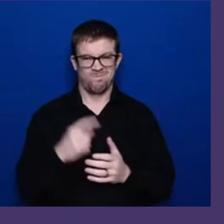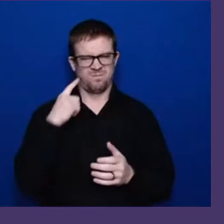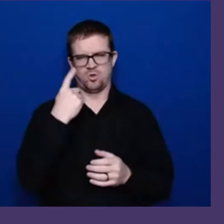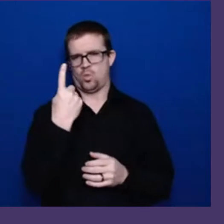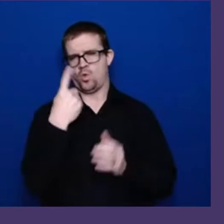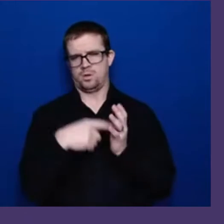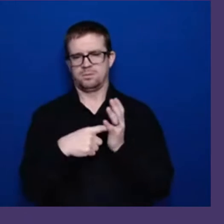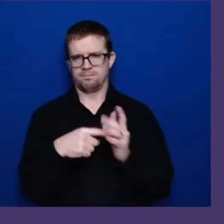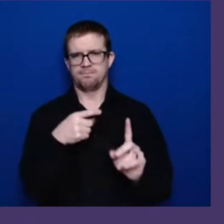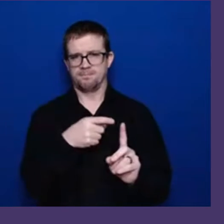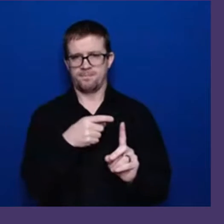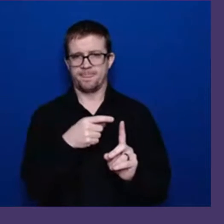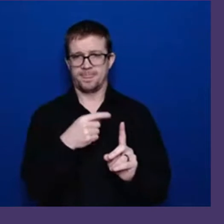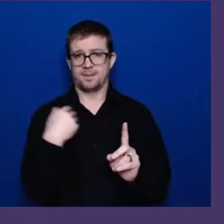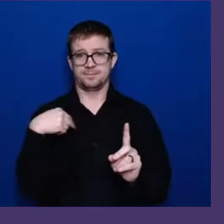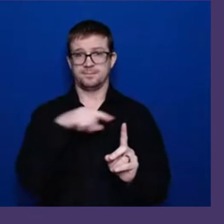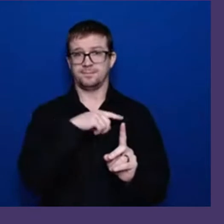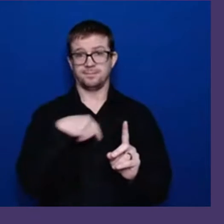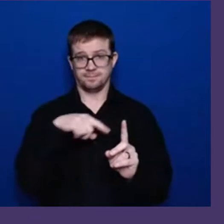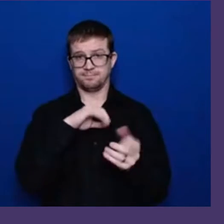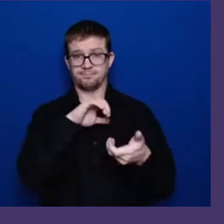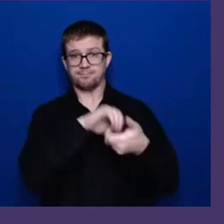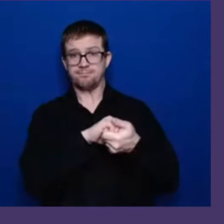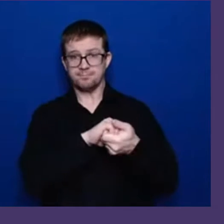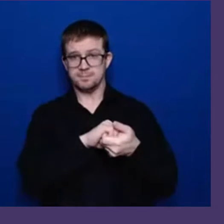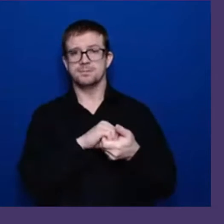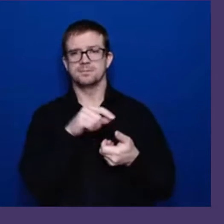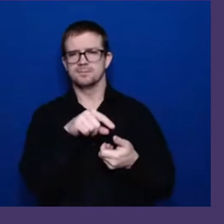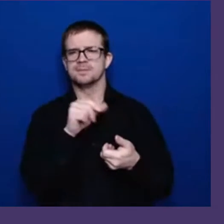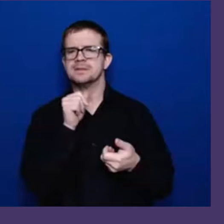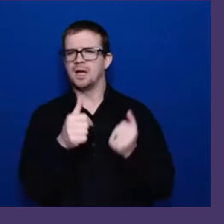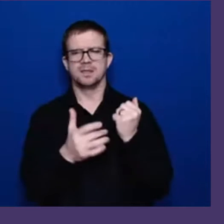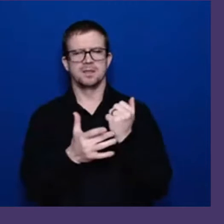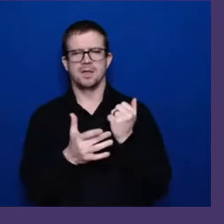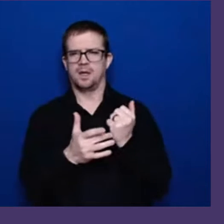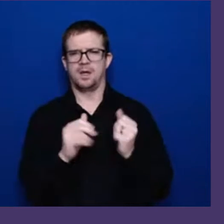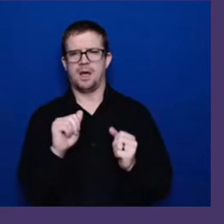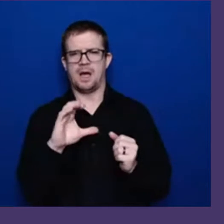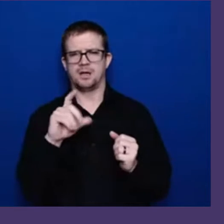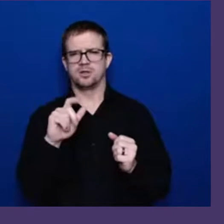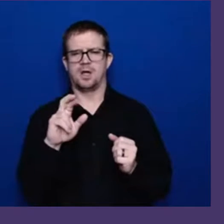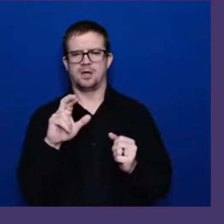Nonprofit Tech Acceleration program at Microsoft, often called the NTA program,